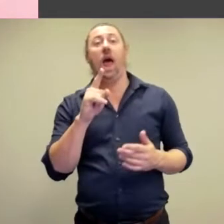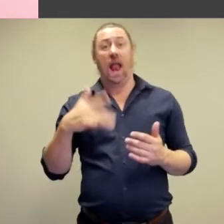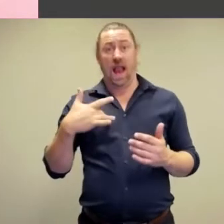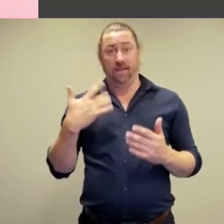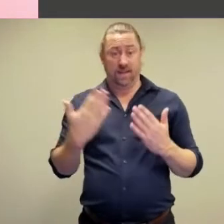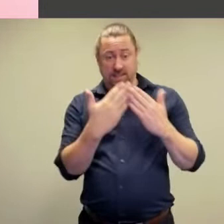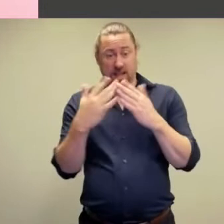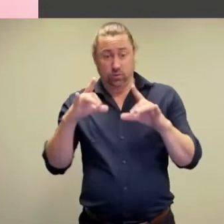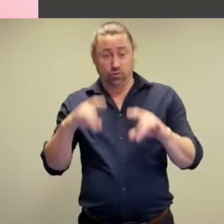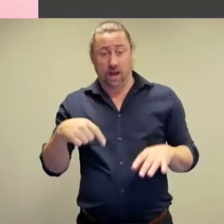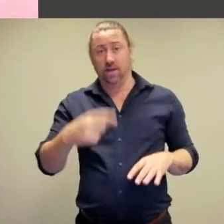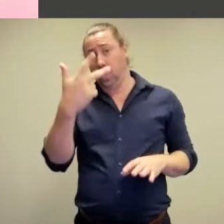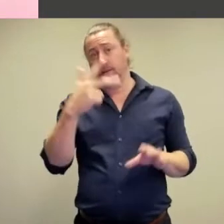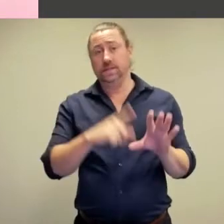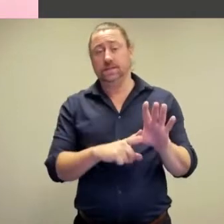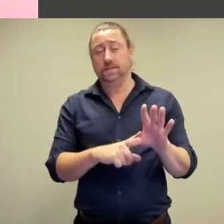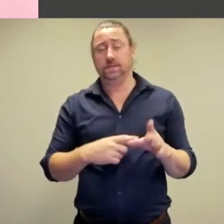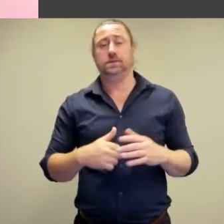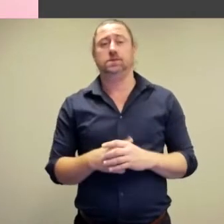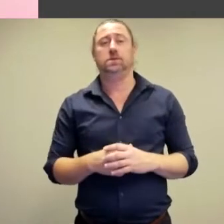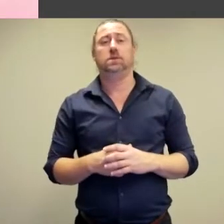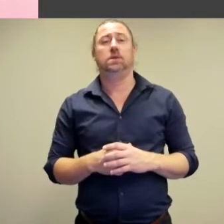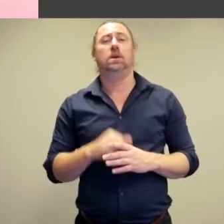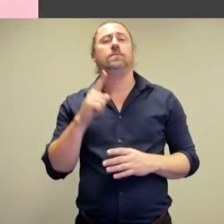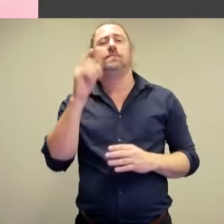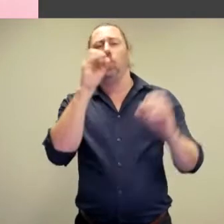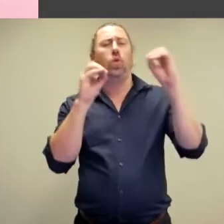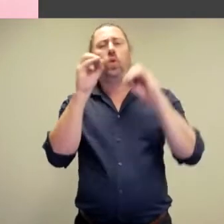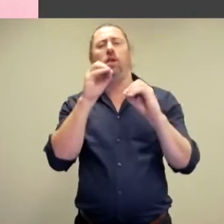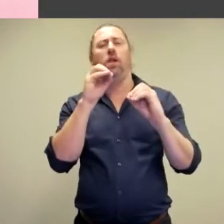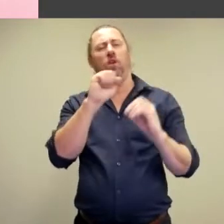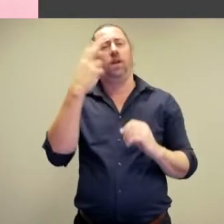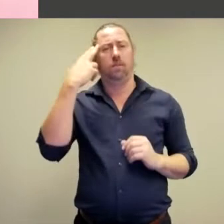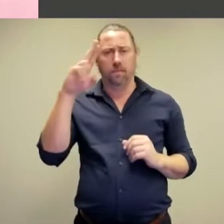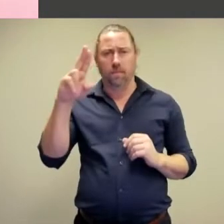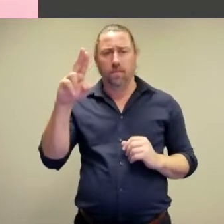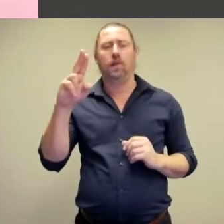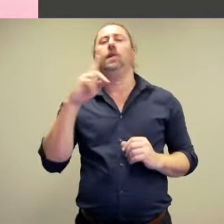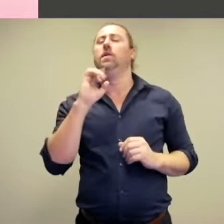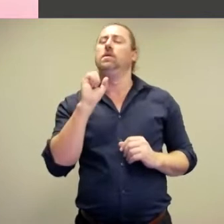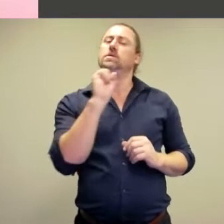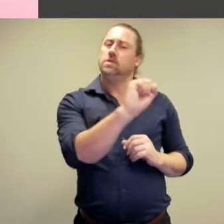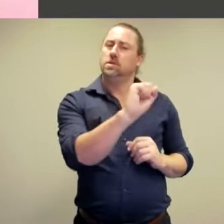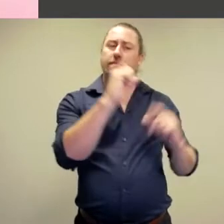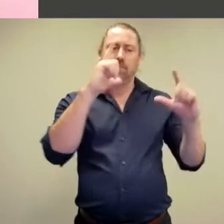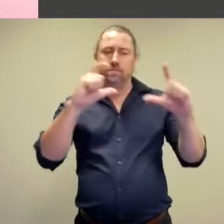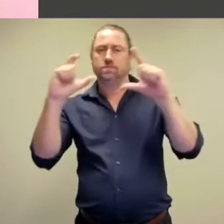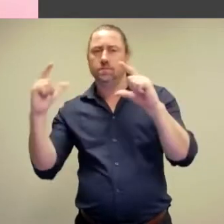for eight years. If you googled her, you would see that more typically, she photographs